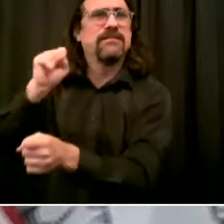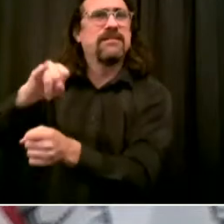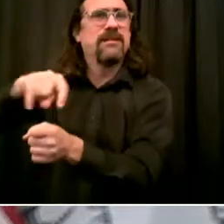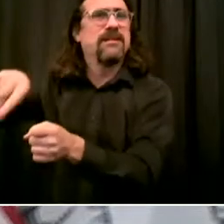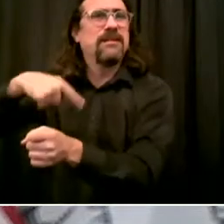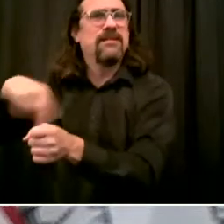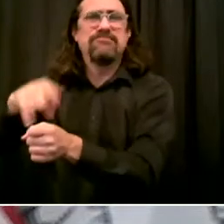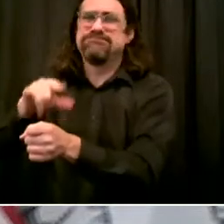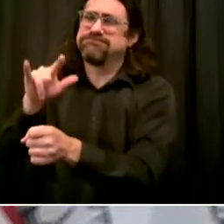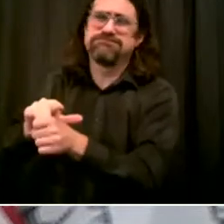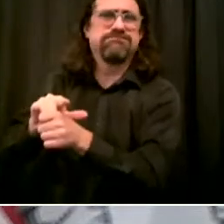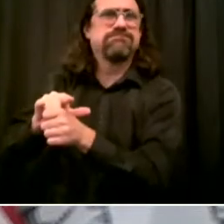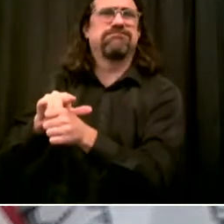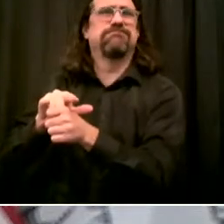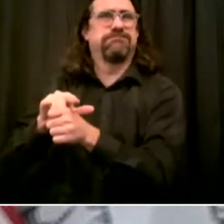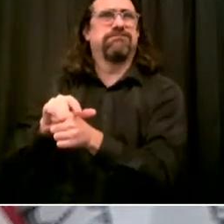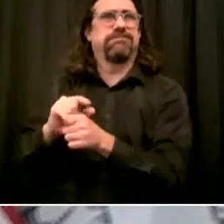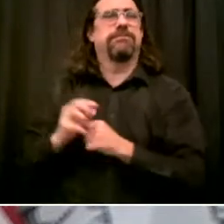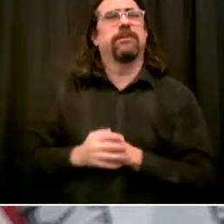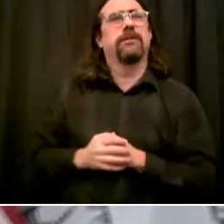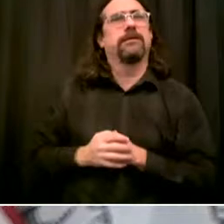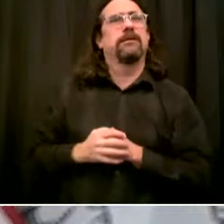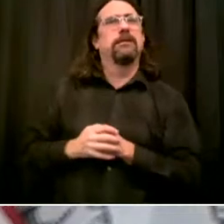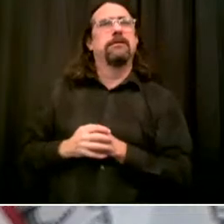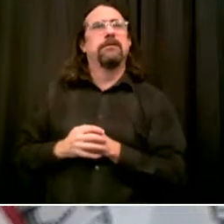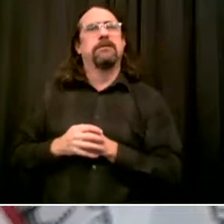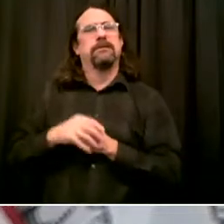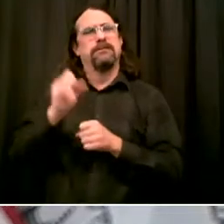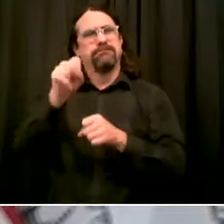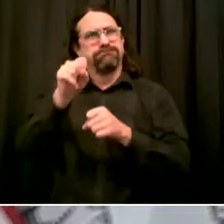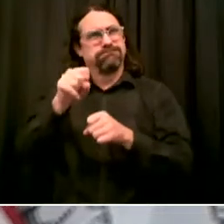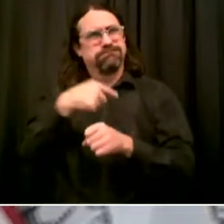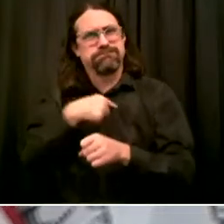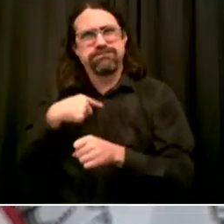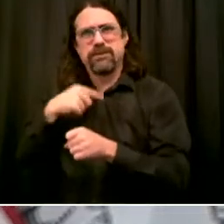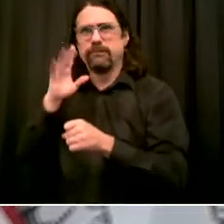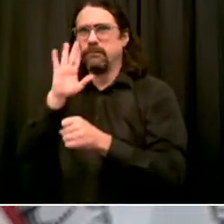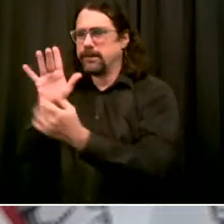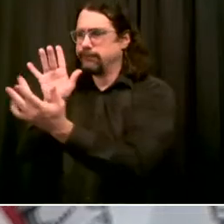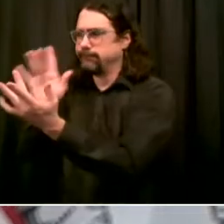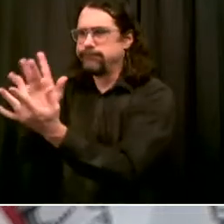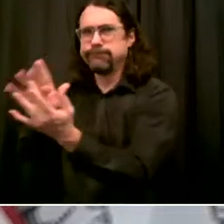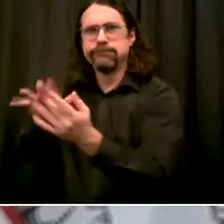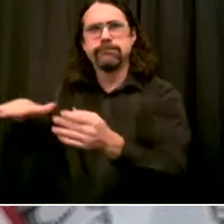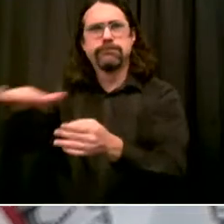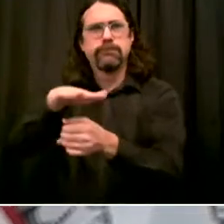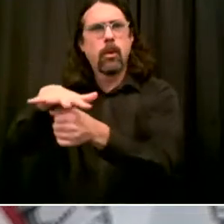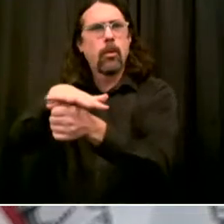OFFICIALS AND THE CLERGY AND COMMMUNITY-BBSEAD D ROGAGAINZAT